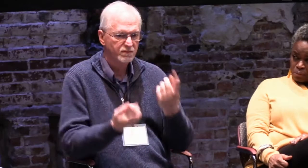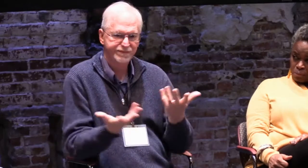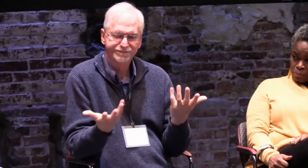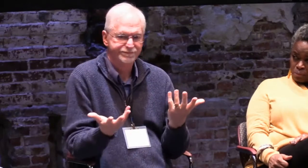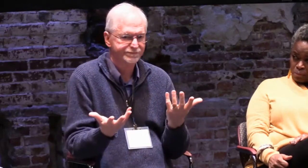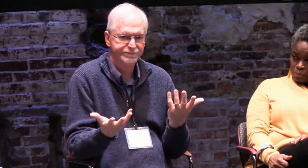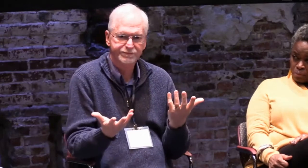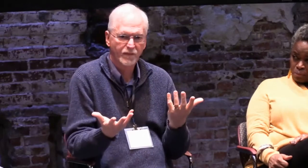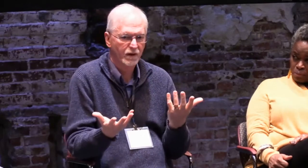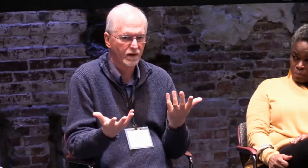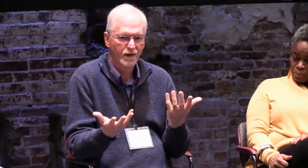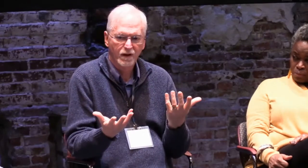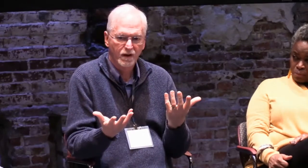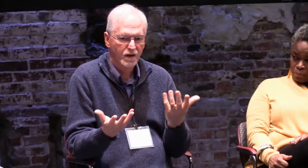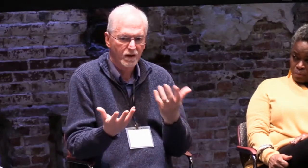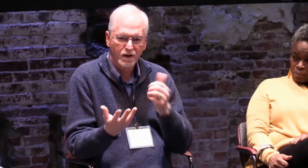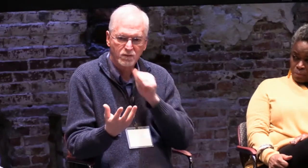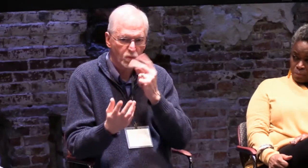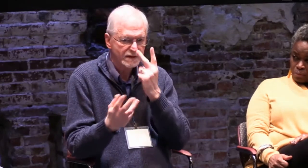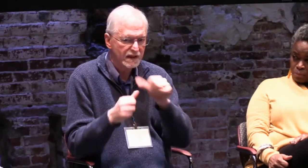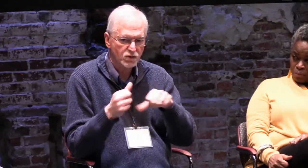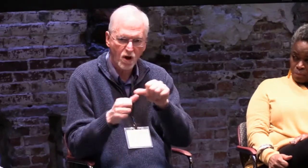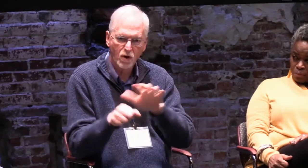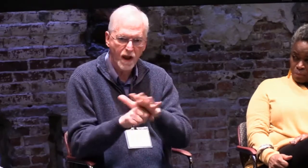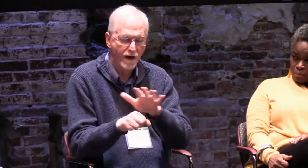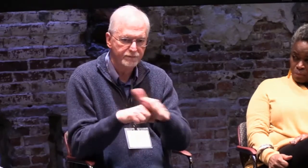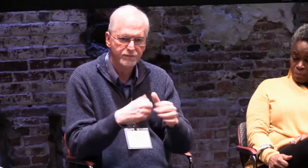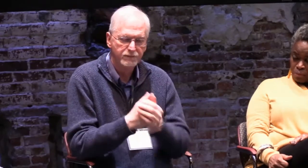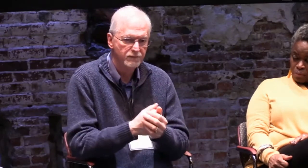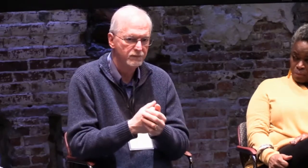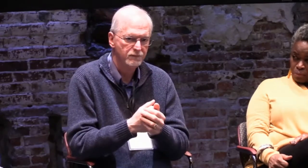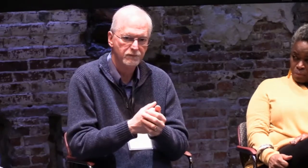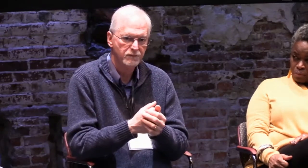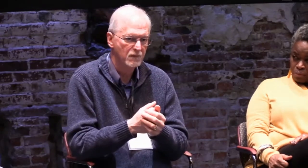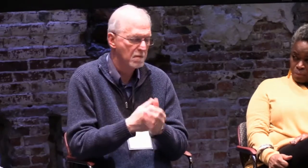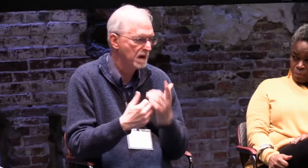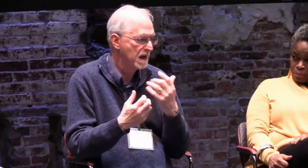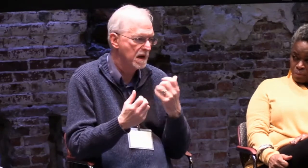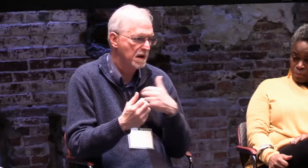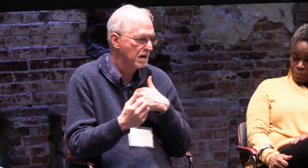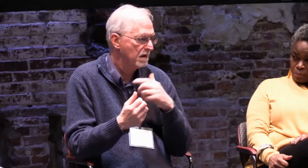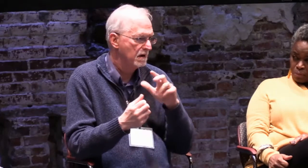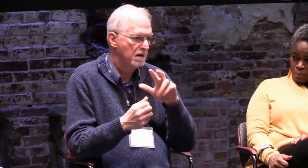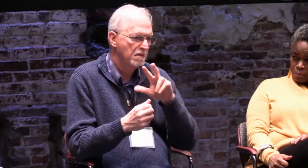and changing how the industry is evolving, how we share this. I still don't see enough of it.